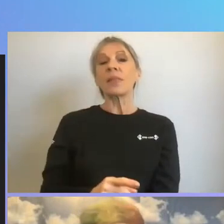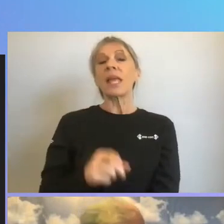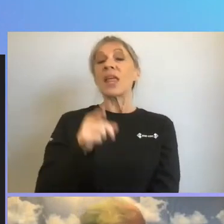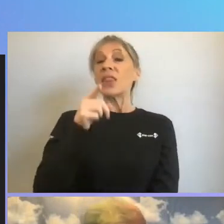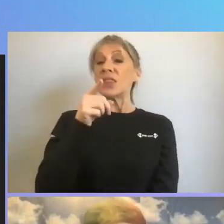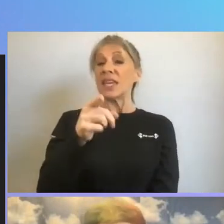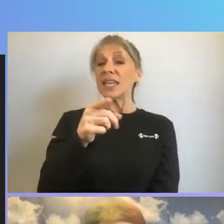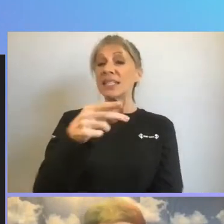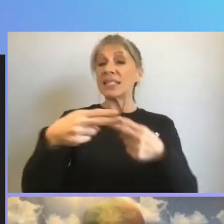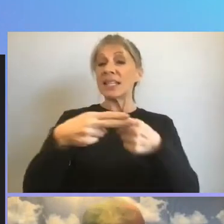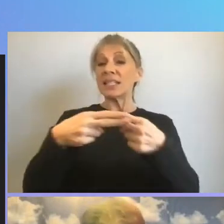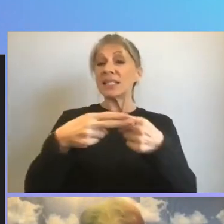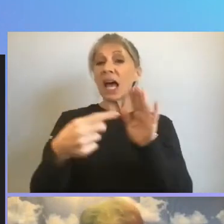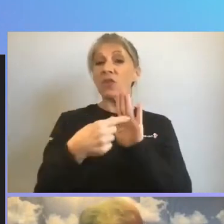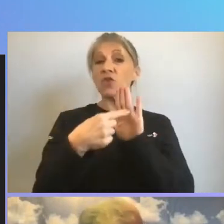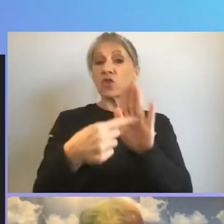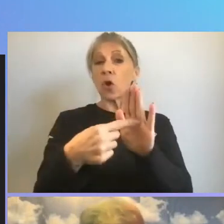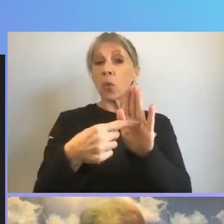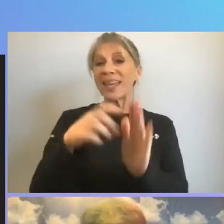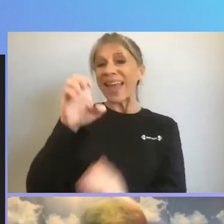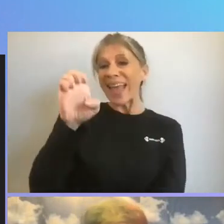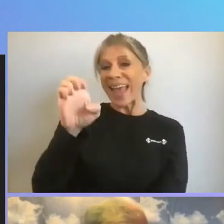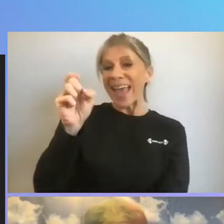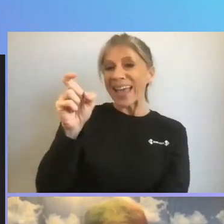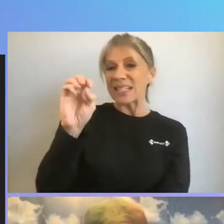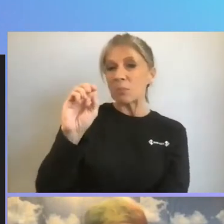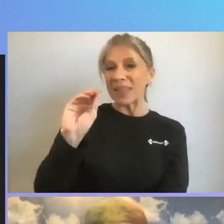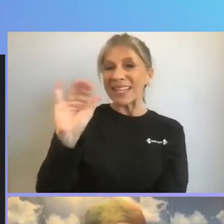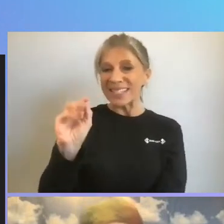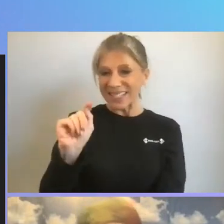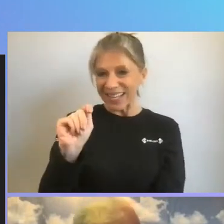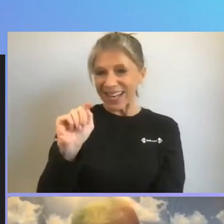explicit attitudes. And I'm